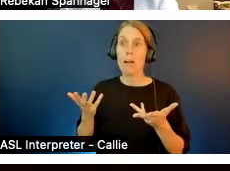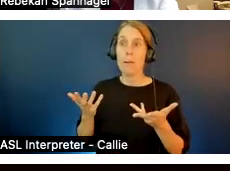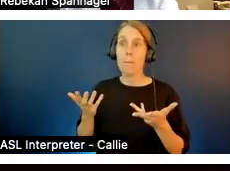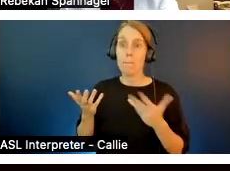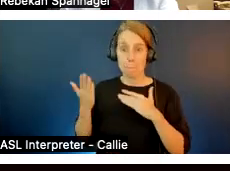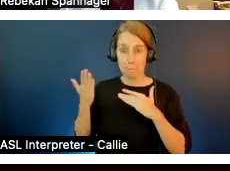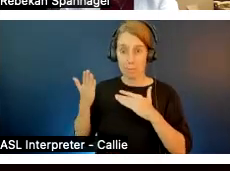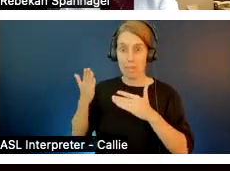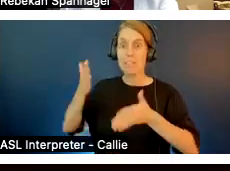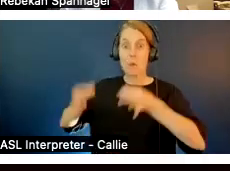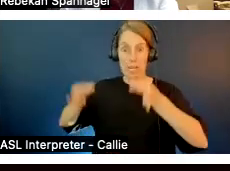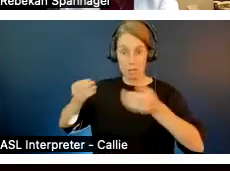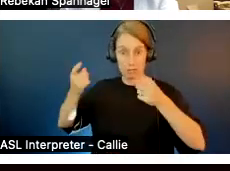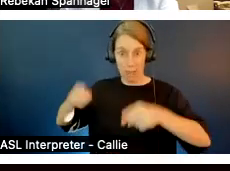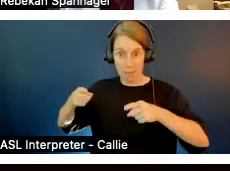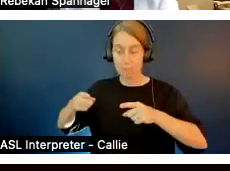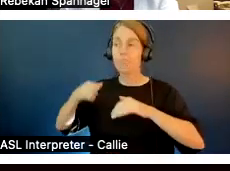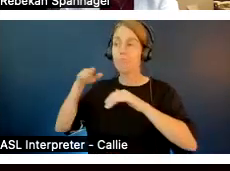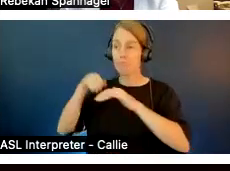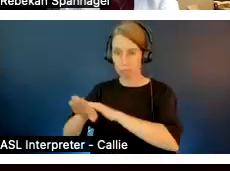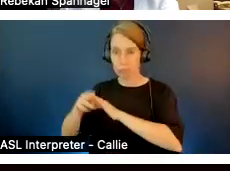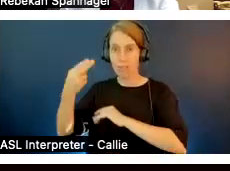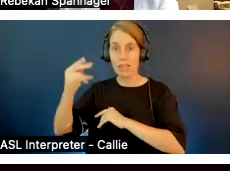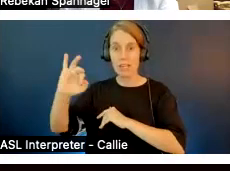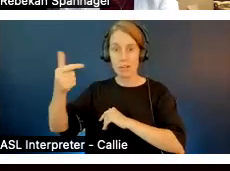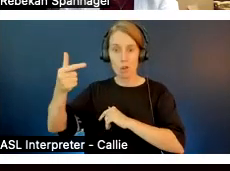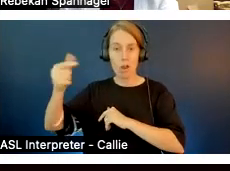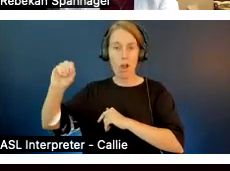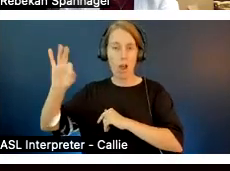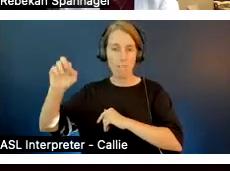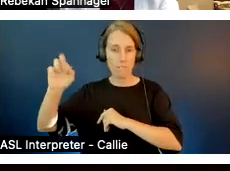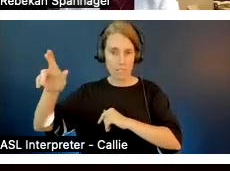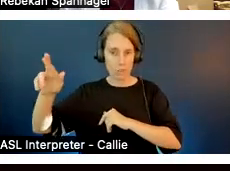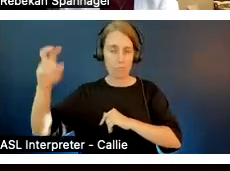explain the rules the basic thing is that both sides are going to be able to talk about what's